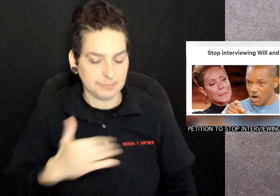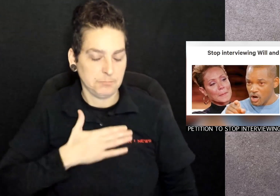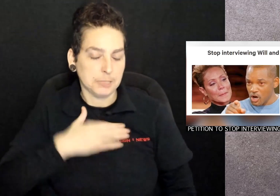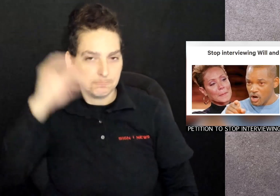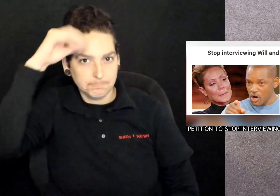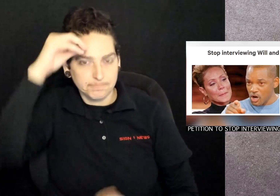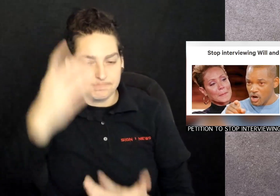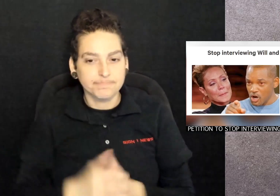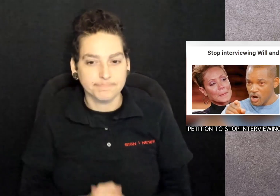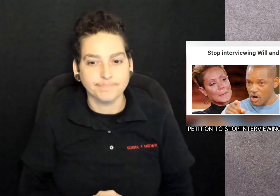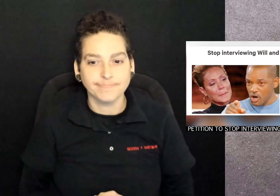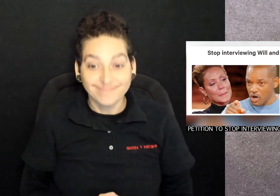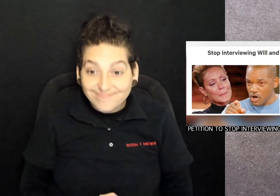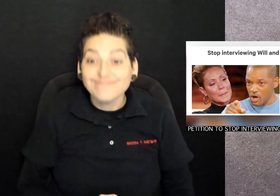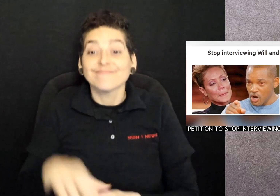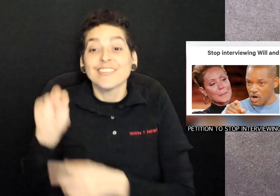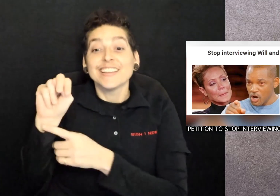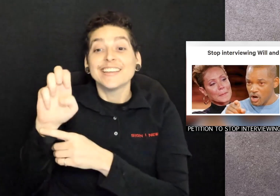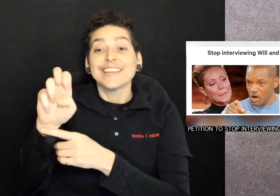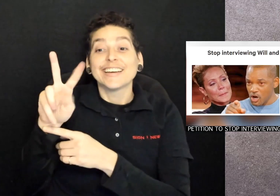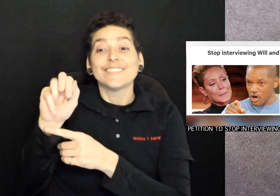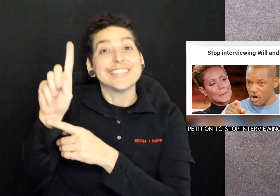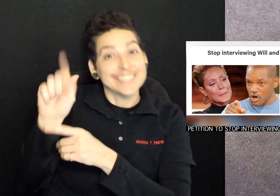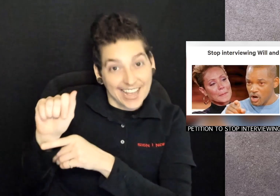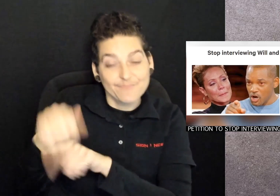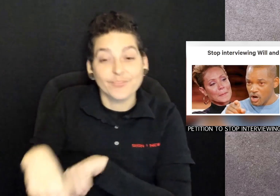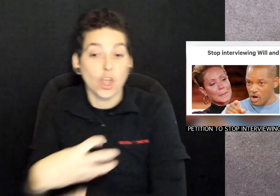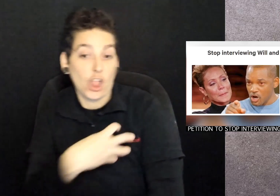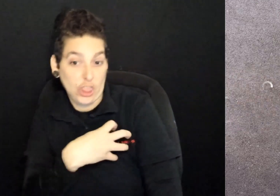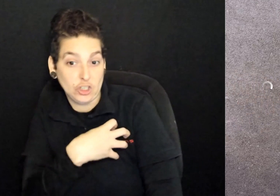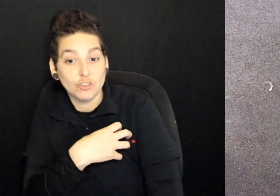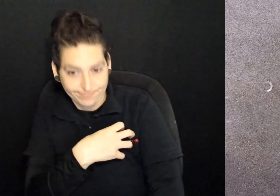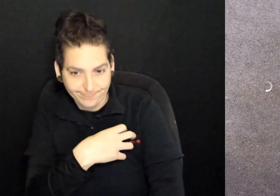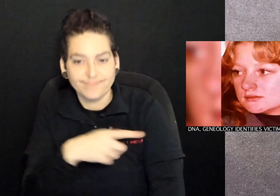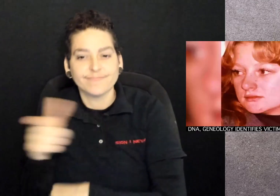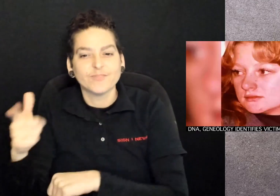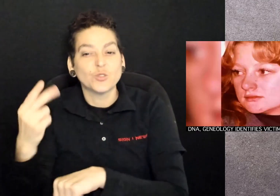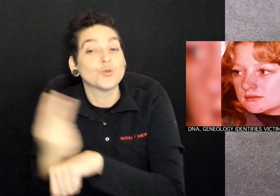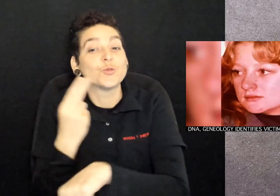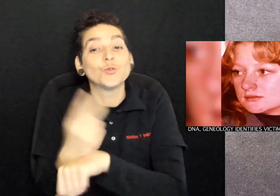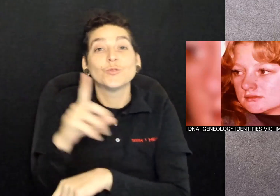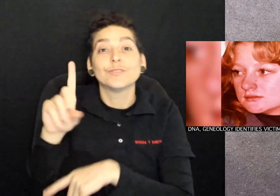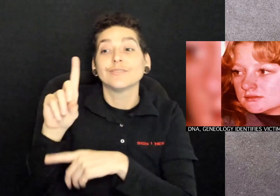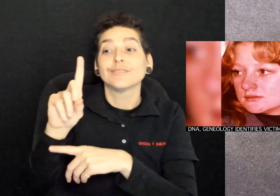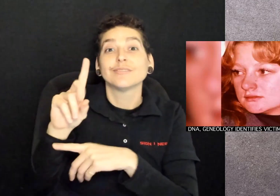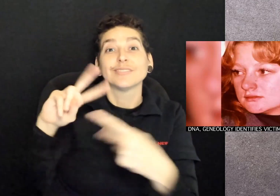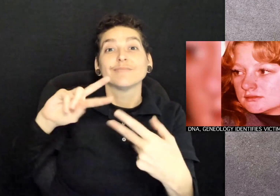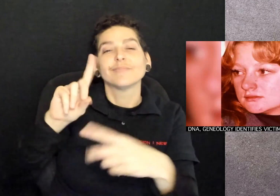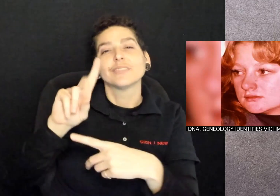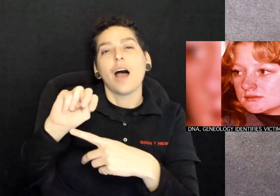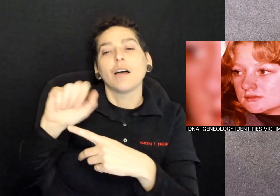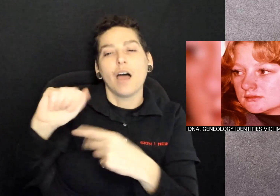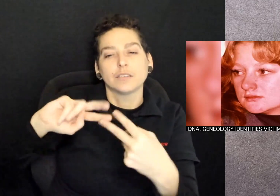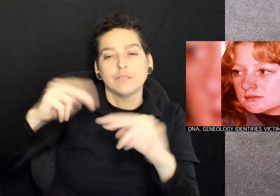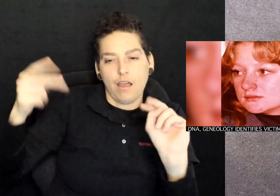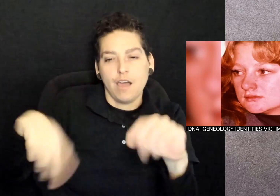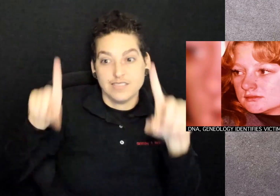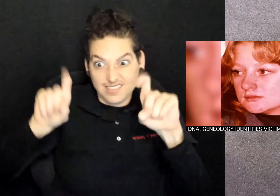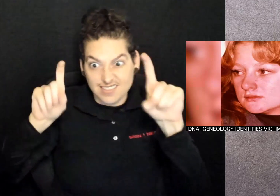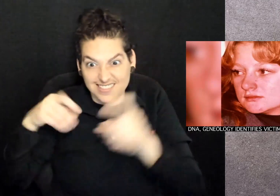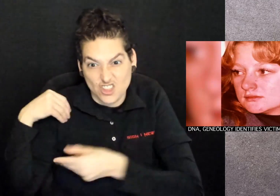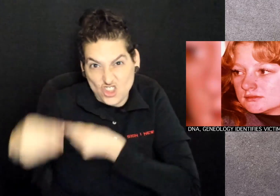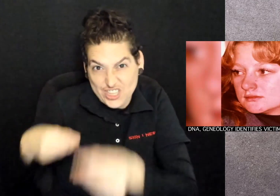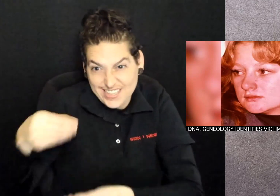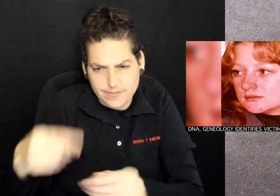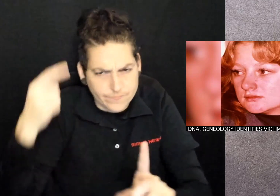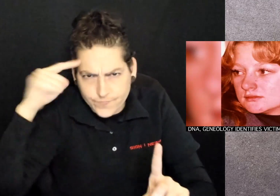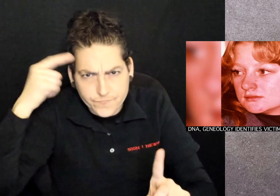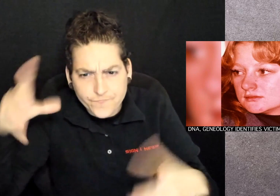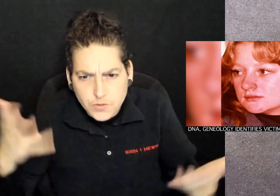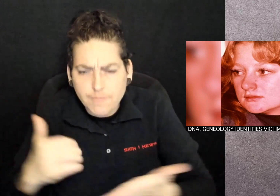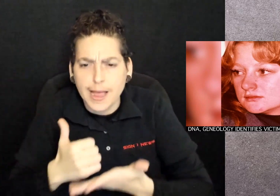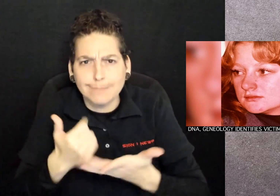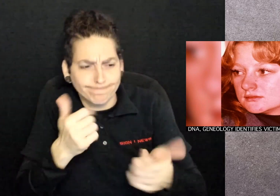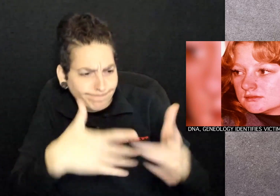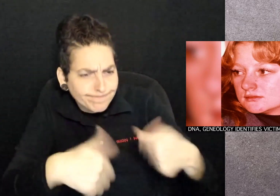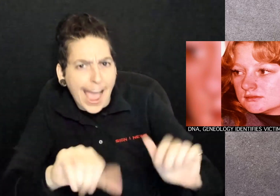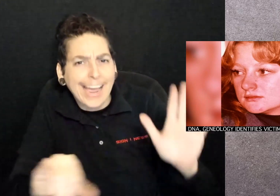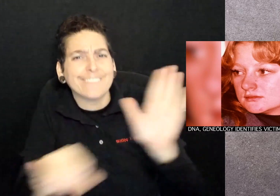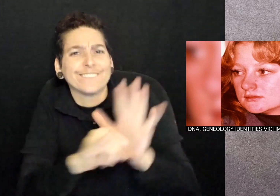my opinion Nevada authorities used DNA testing and genetic